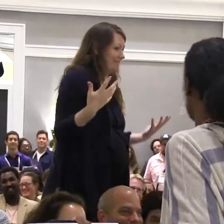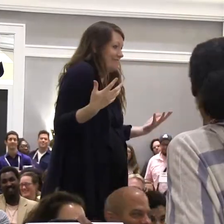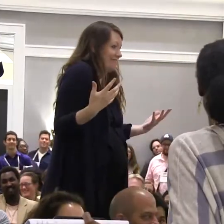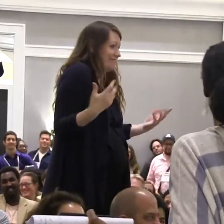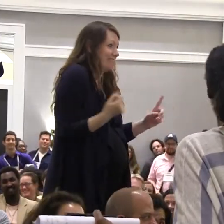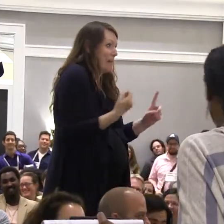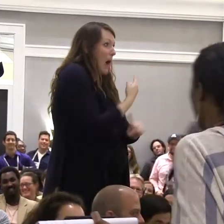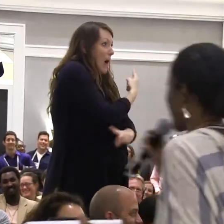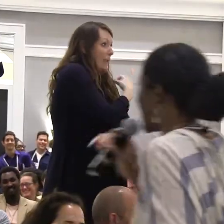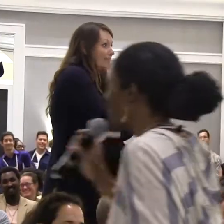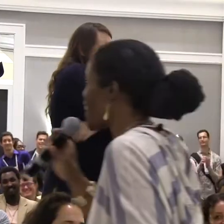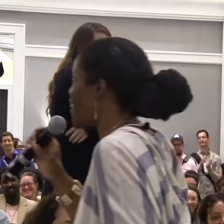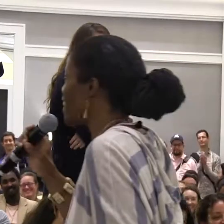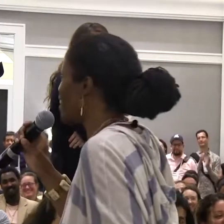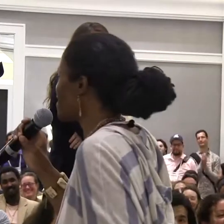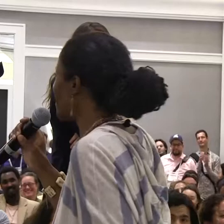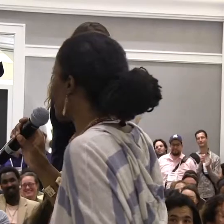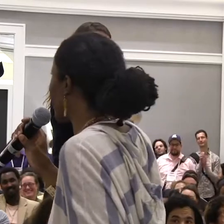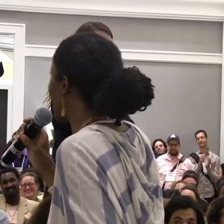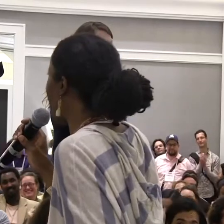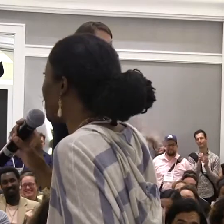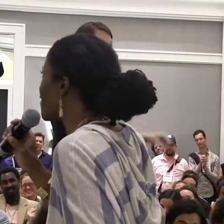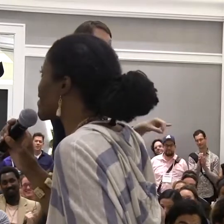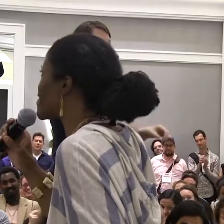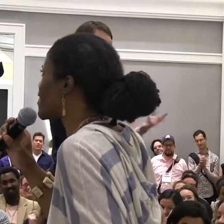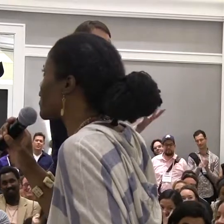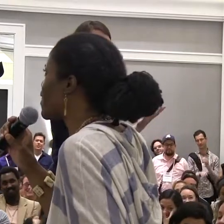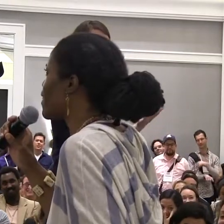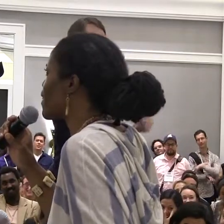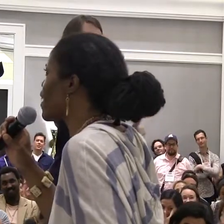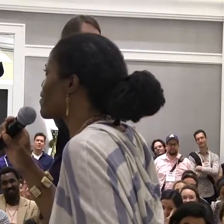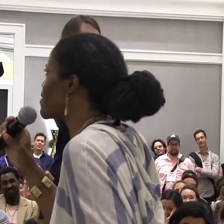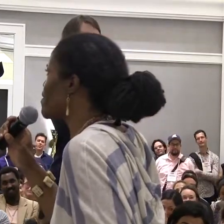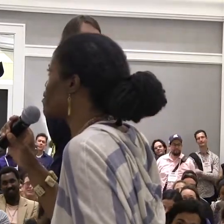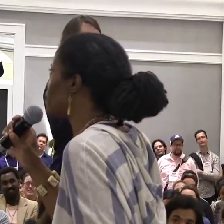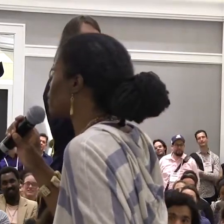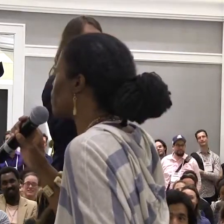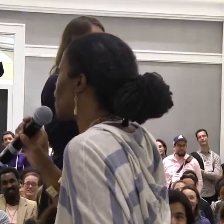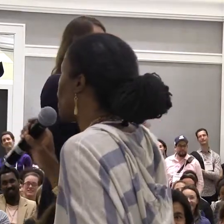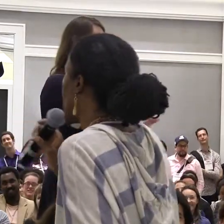You know? It's...Congress is using them.